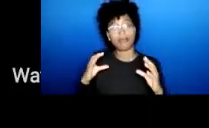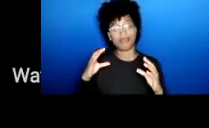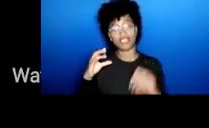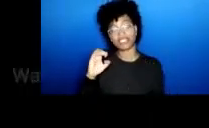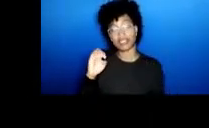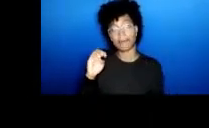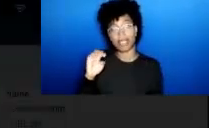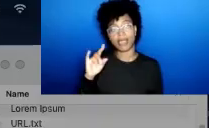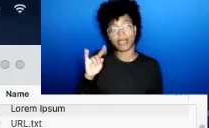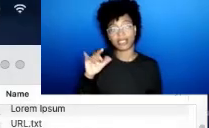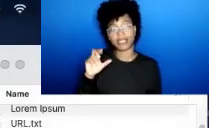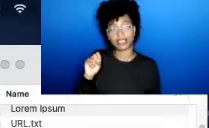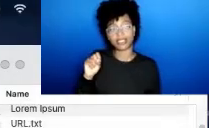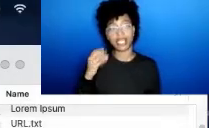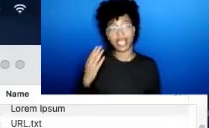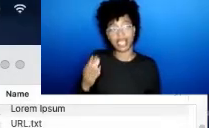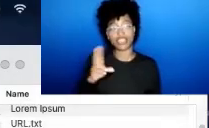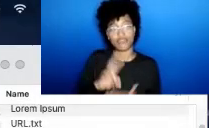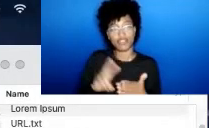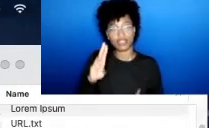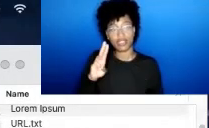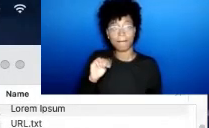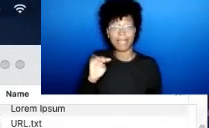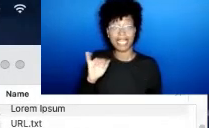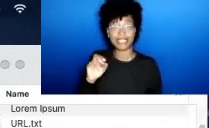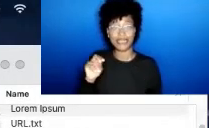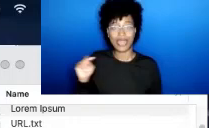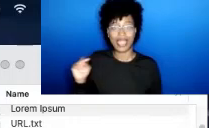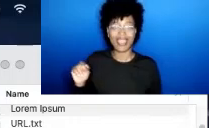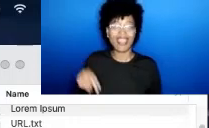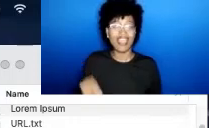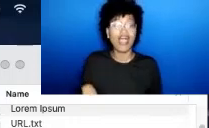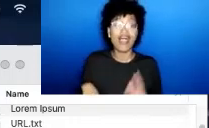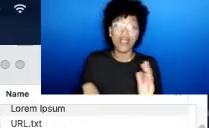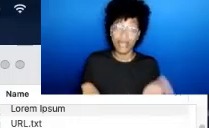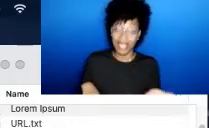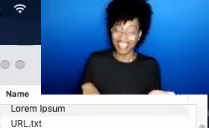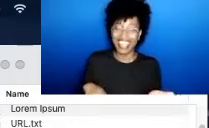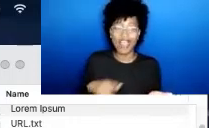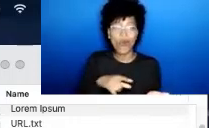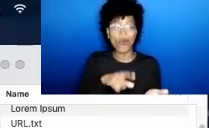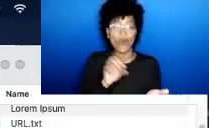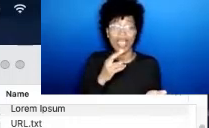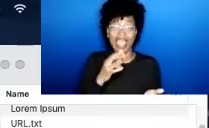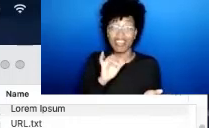I'm going to talk about -- 07:10:18 >> RICK PEDOLSKY: And then here is